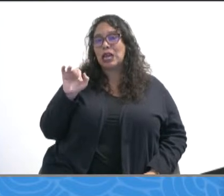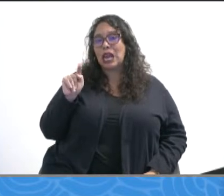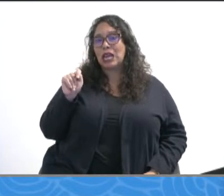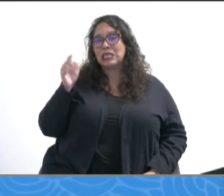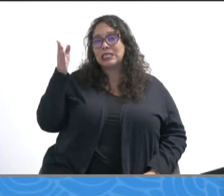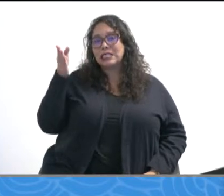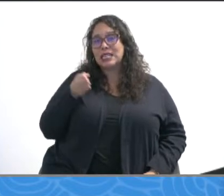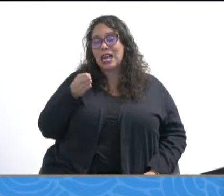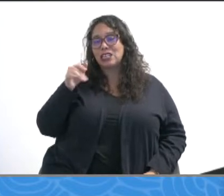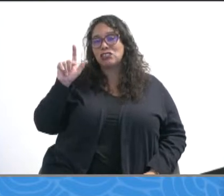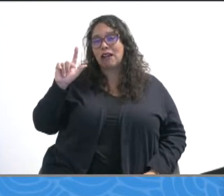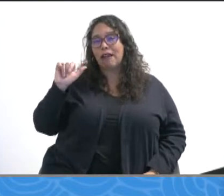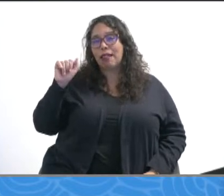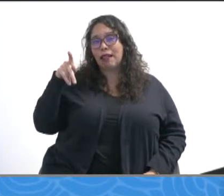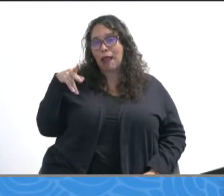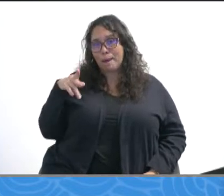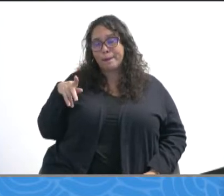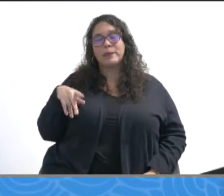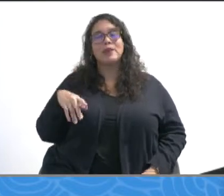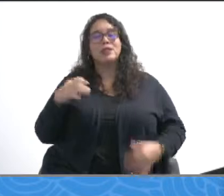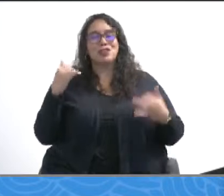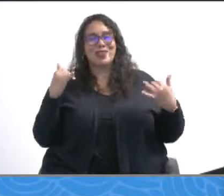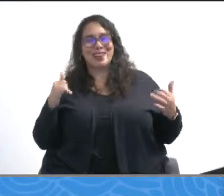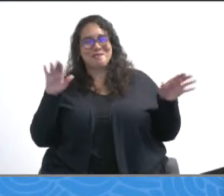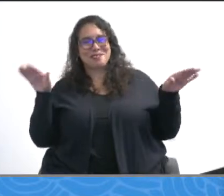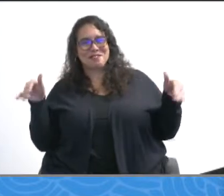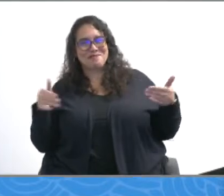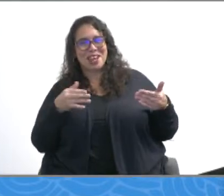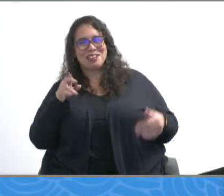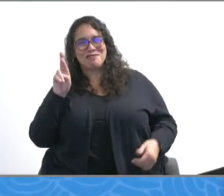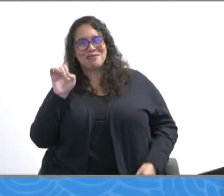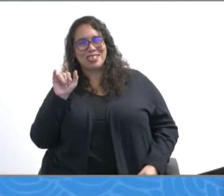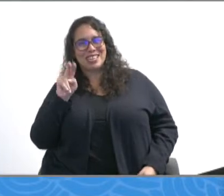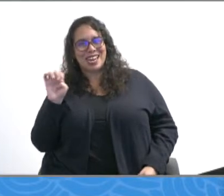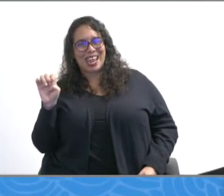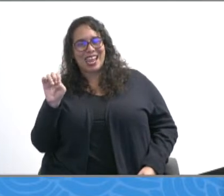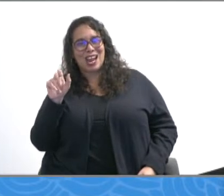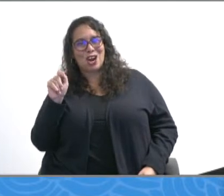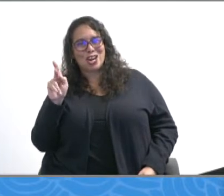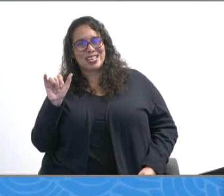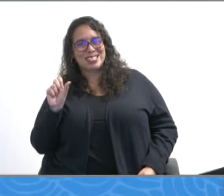So now I'd like to invite Renee Arkus to start our presentation